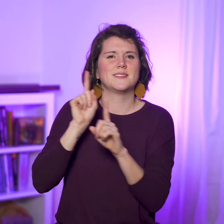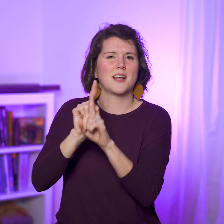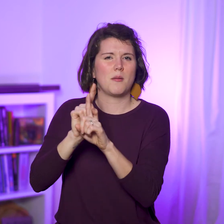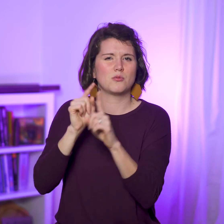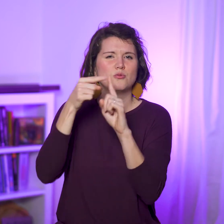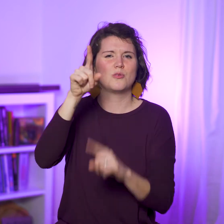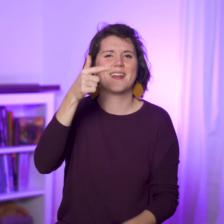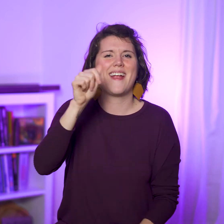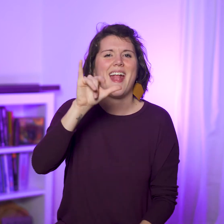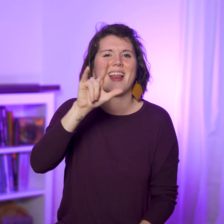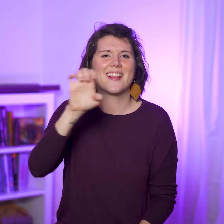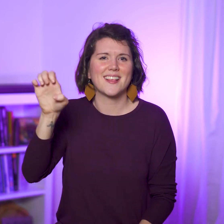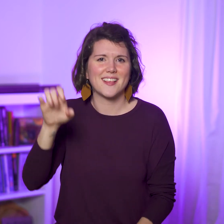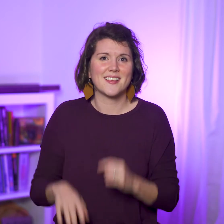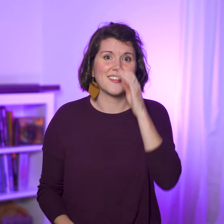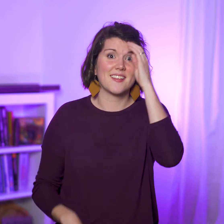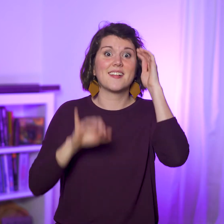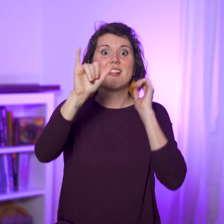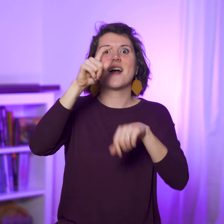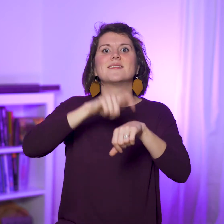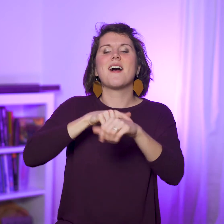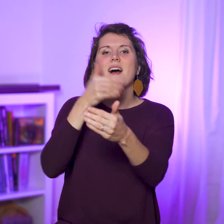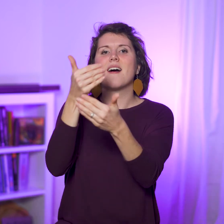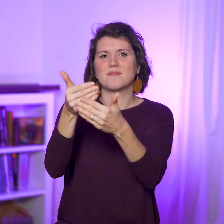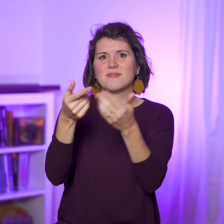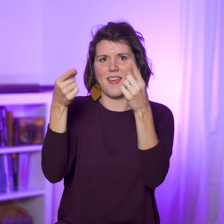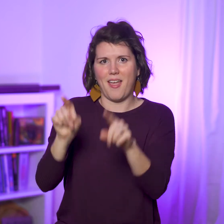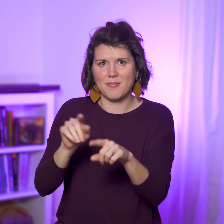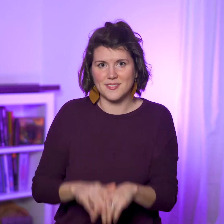before the disciples to Galilee, and the time has come for that to happen.